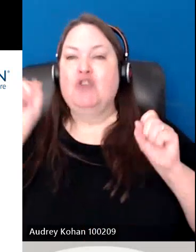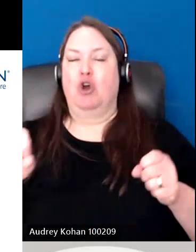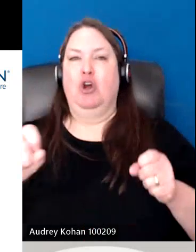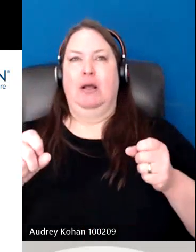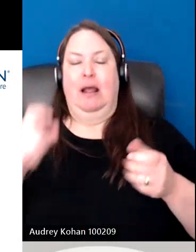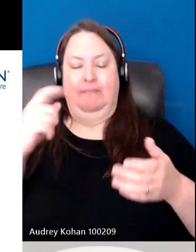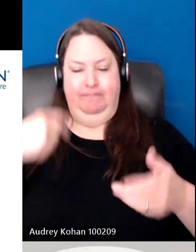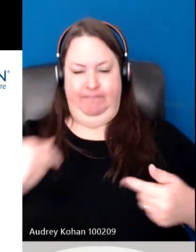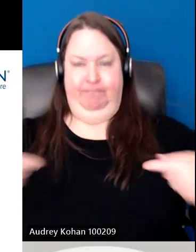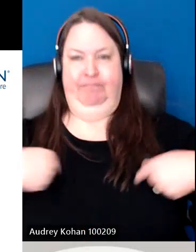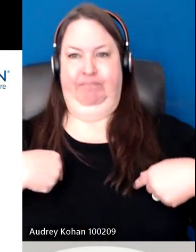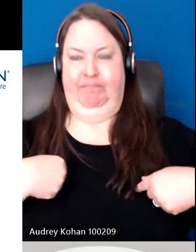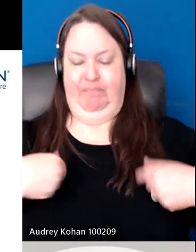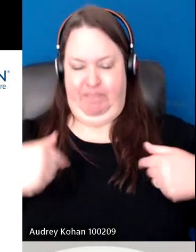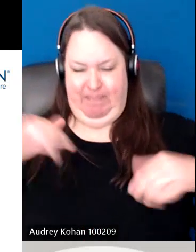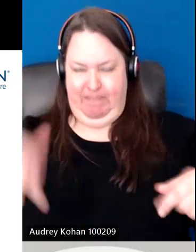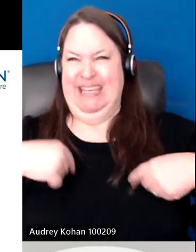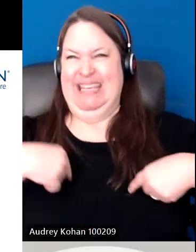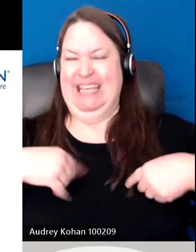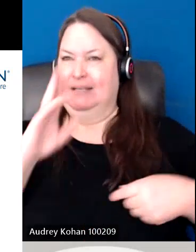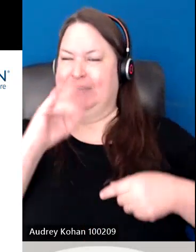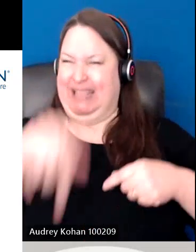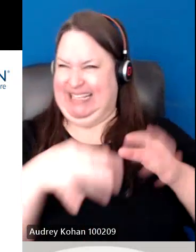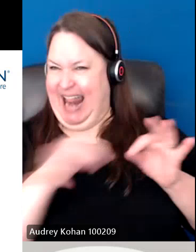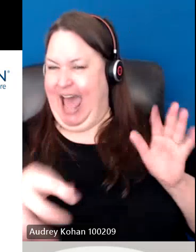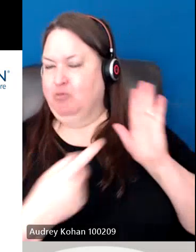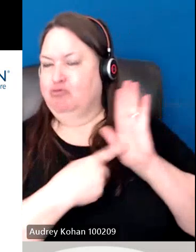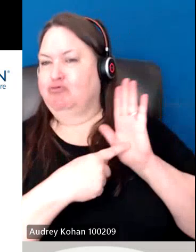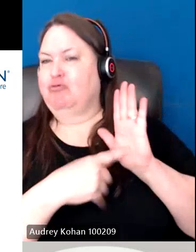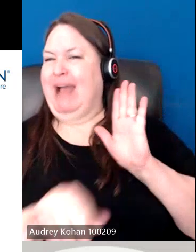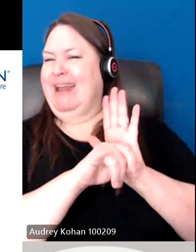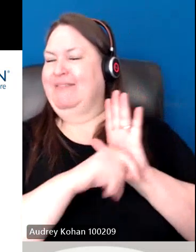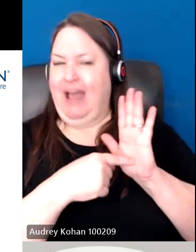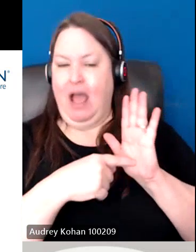themselves and what language they spoke and then on the right hand side many hospitals have these